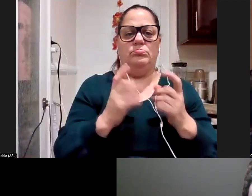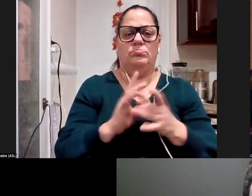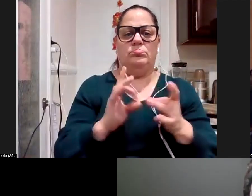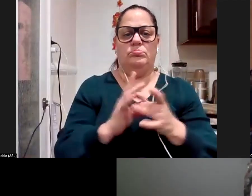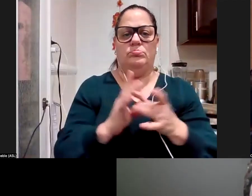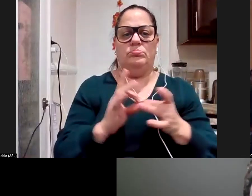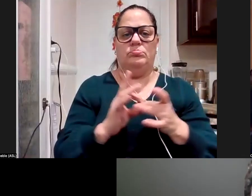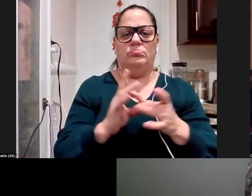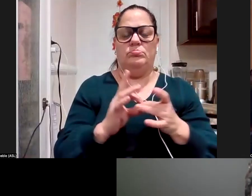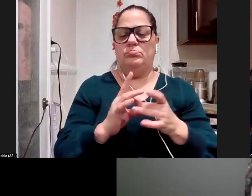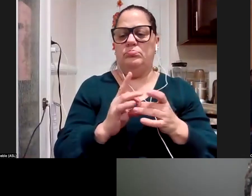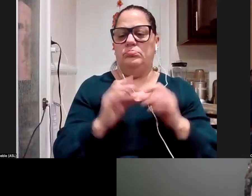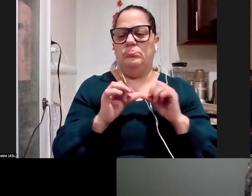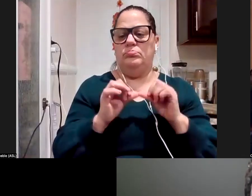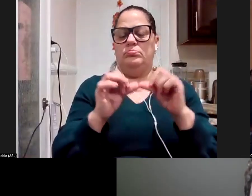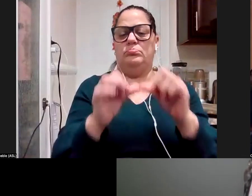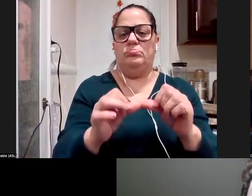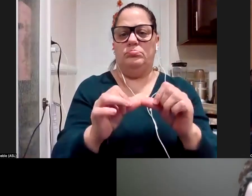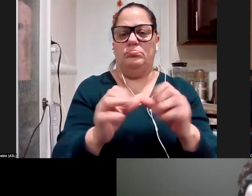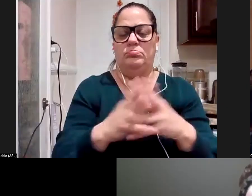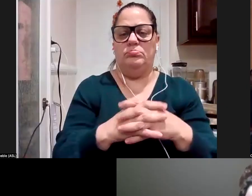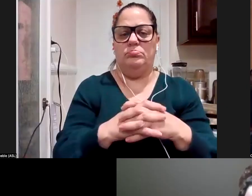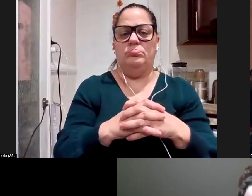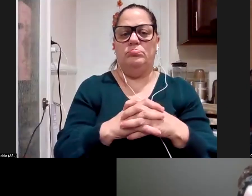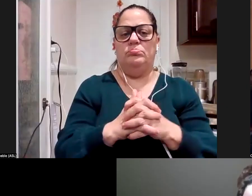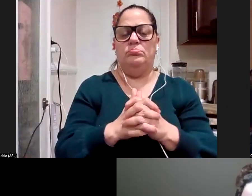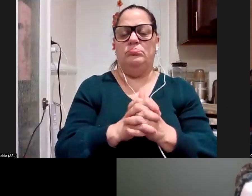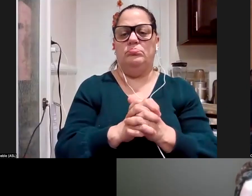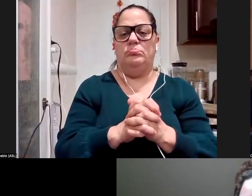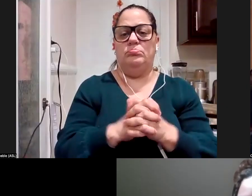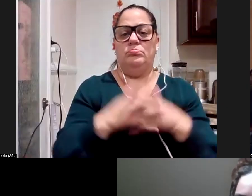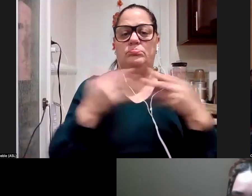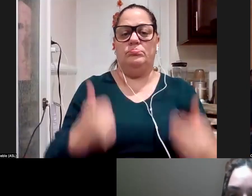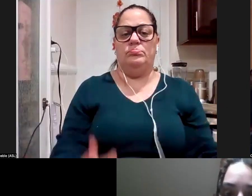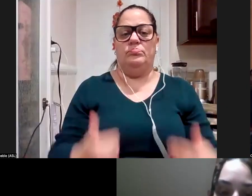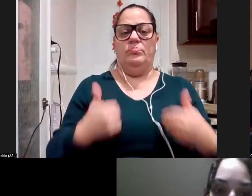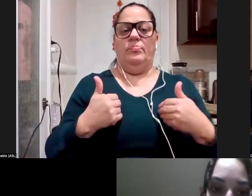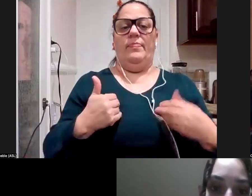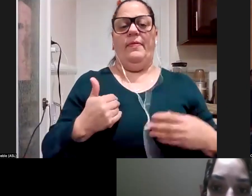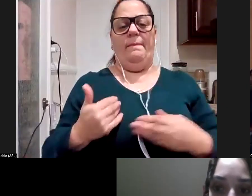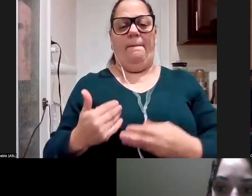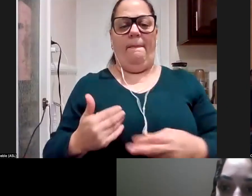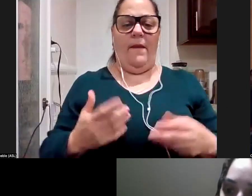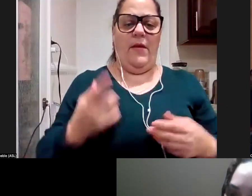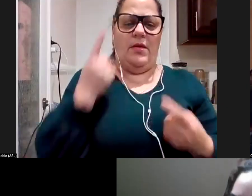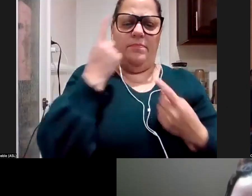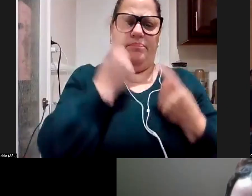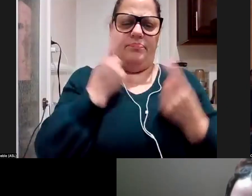[CHRIS] Now, if I may, um, uh, I I was, you know, you you always wonder whether or not you've